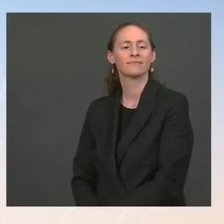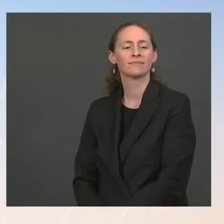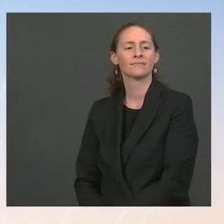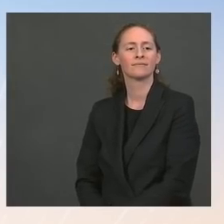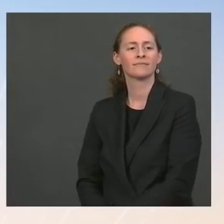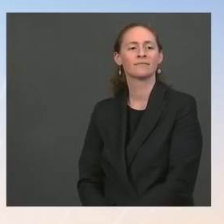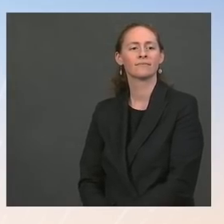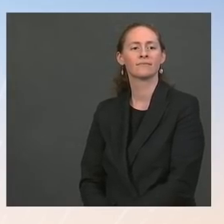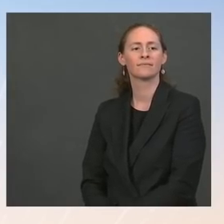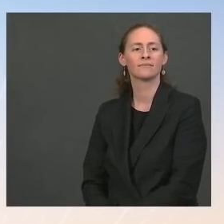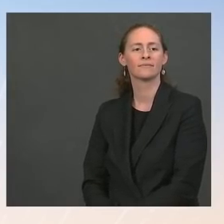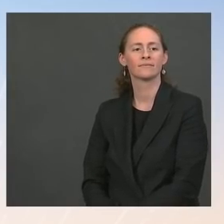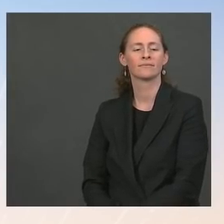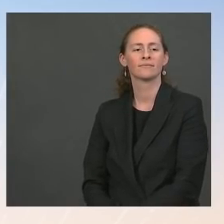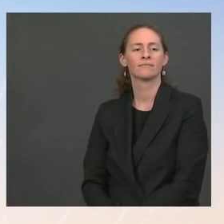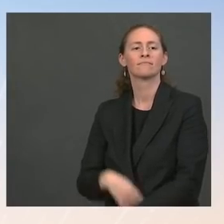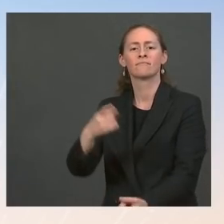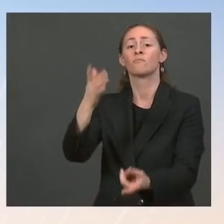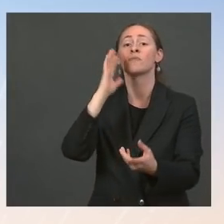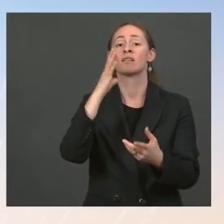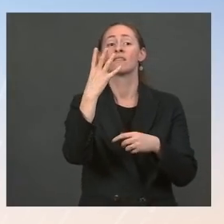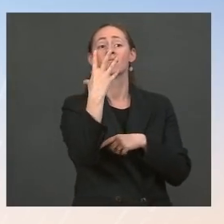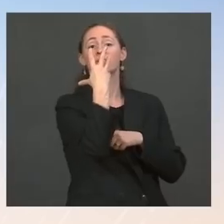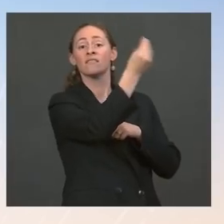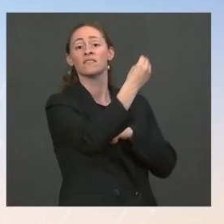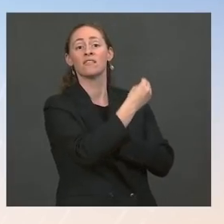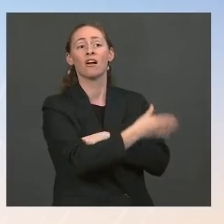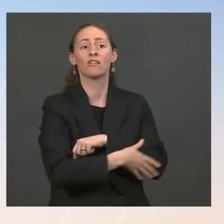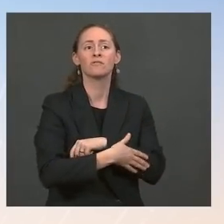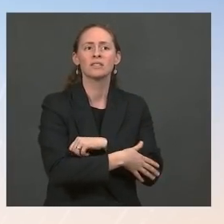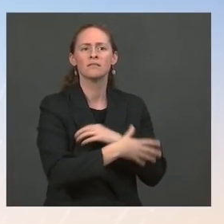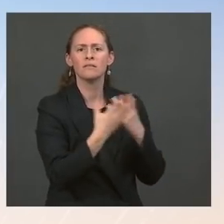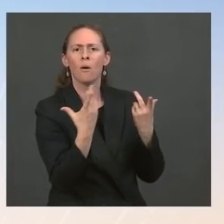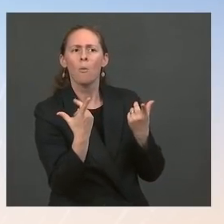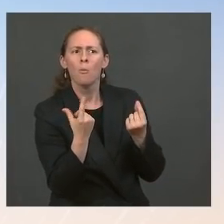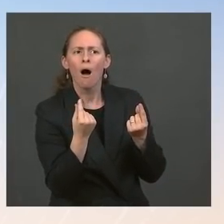of what that country or what that entity proposes. And we always work for more access.